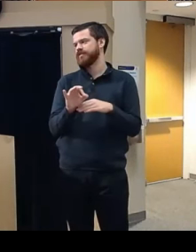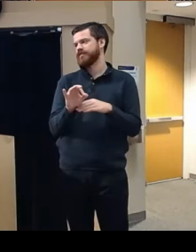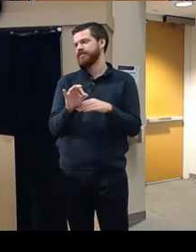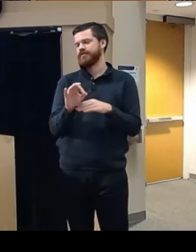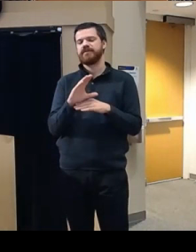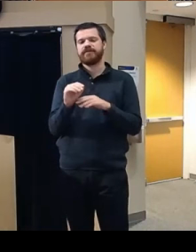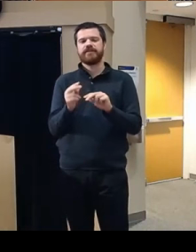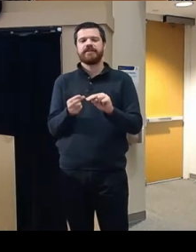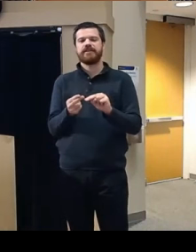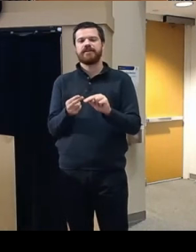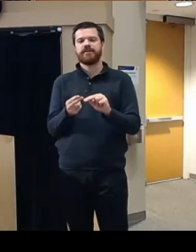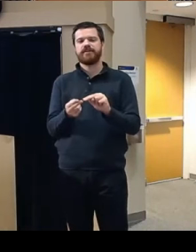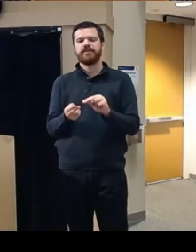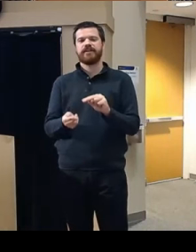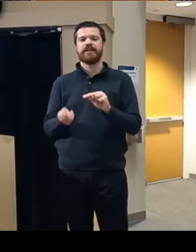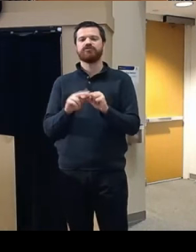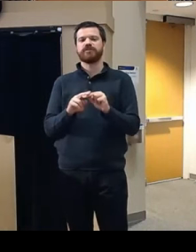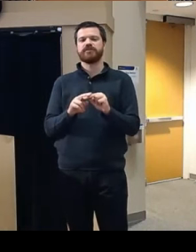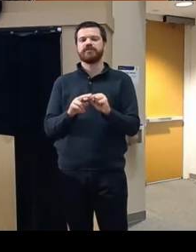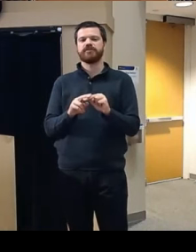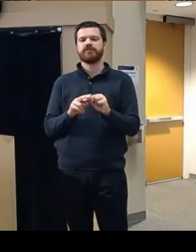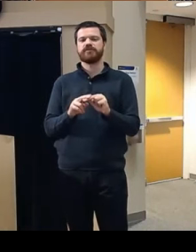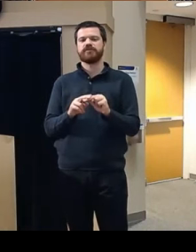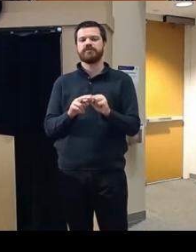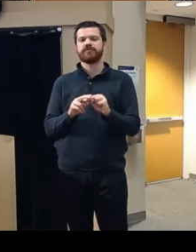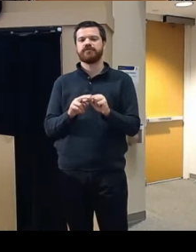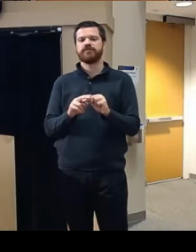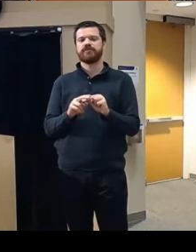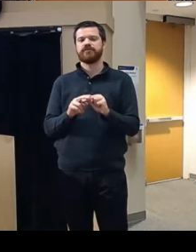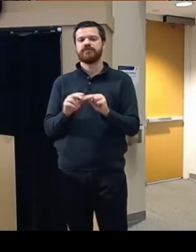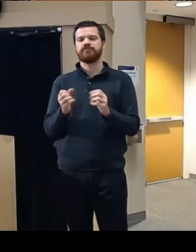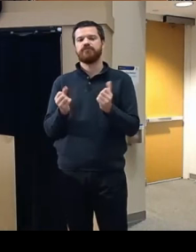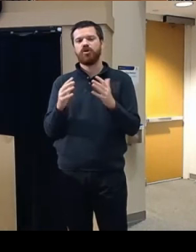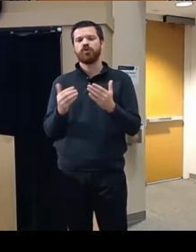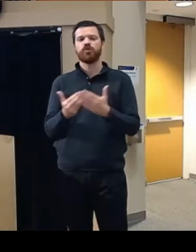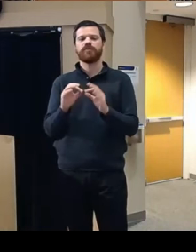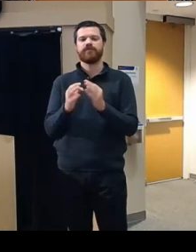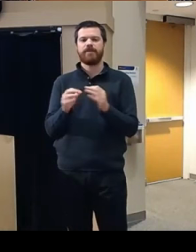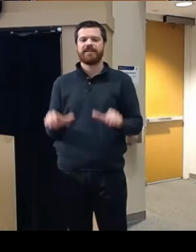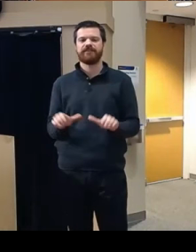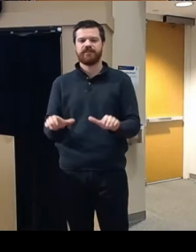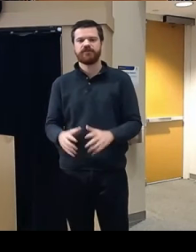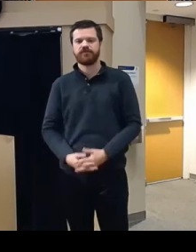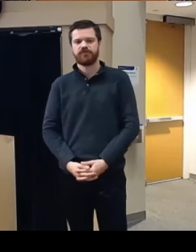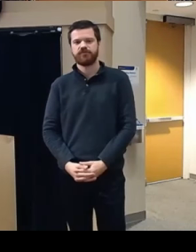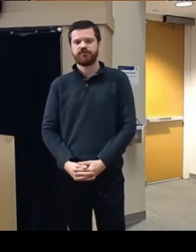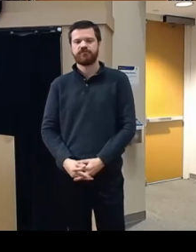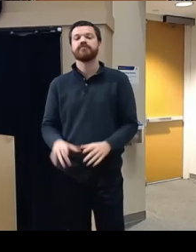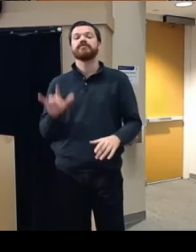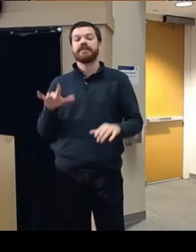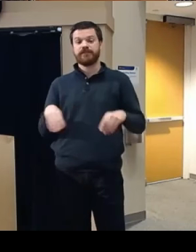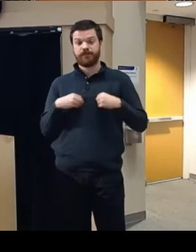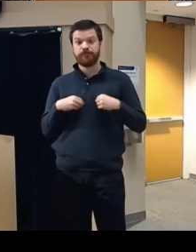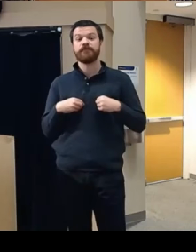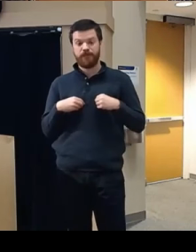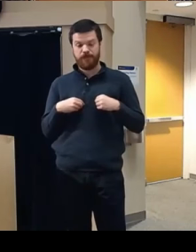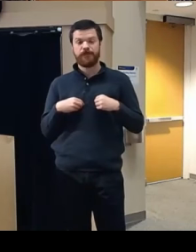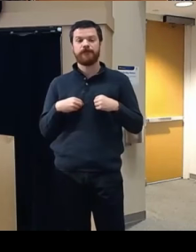in increased involvement in family activities I'm going press accept that again gets pulled